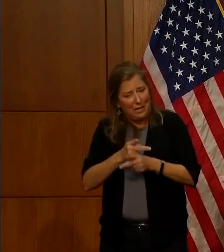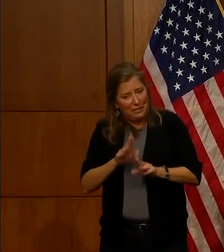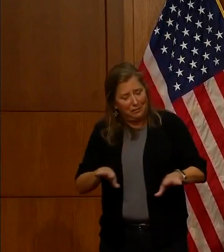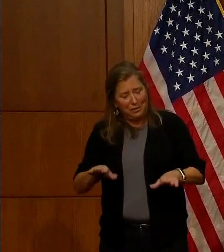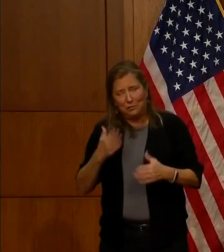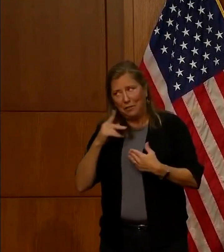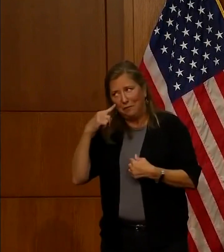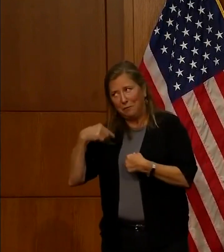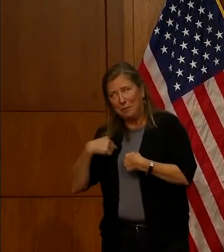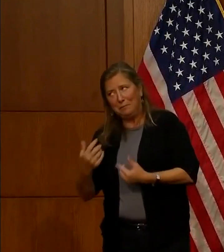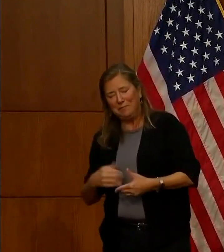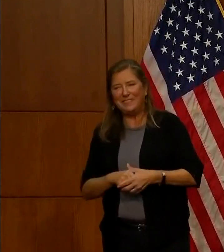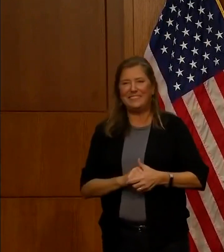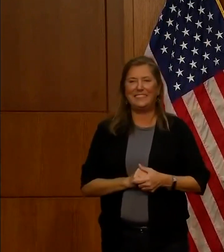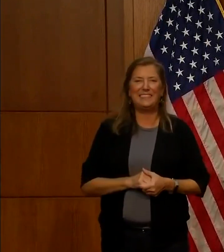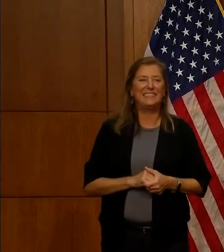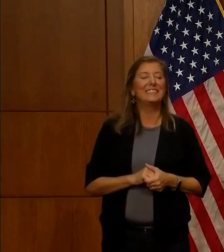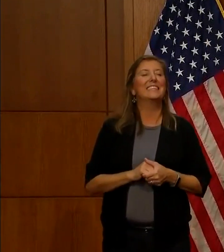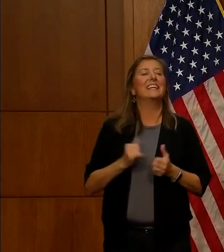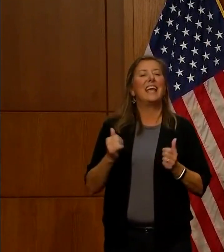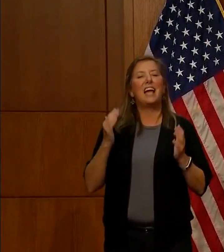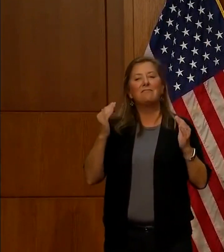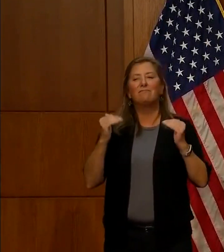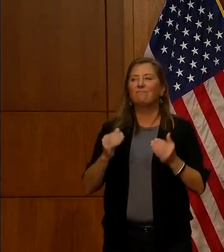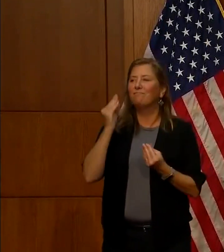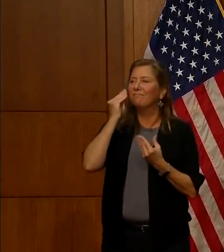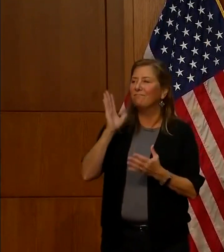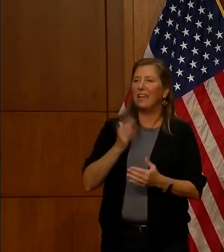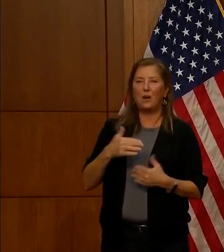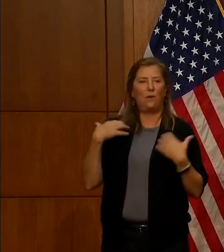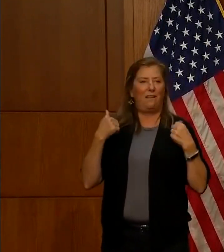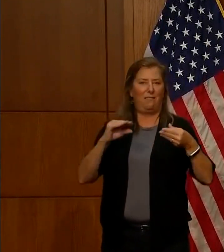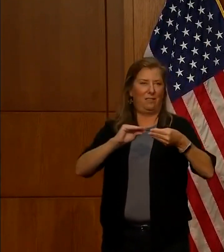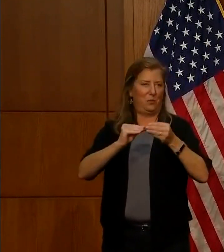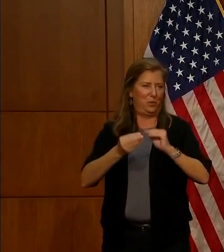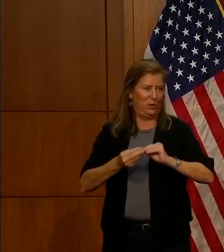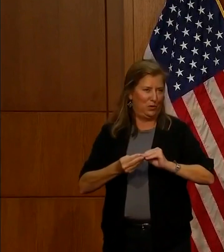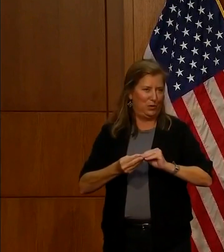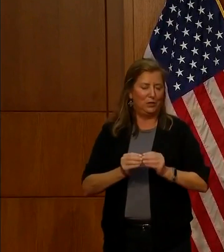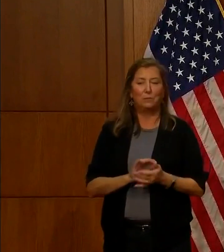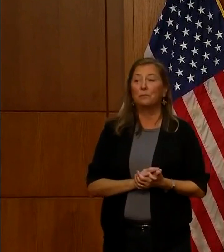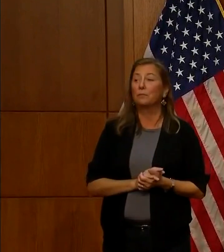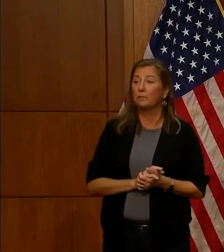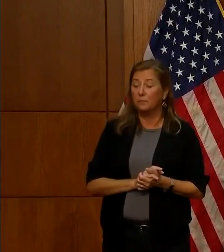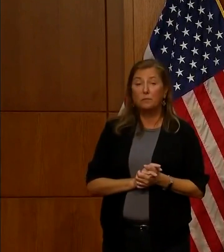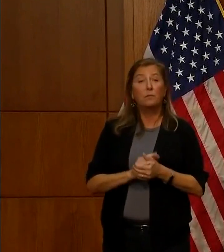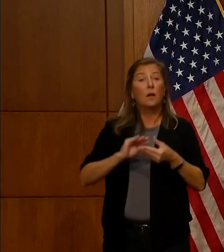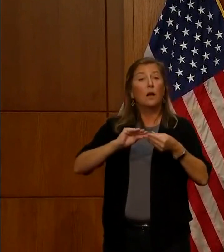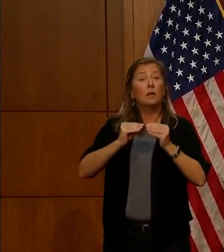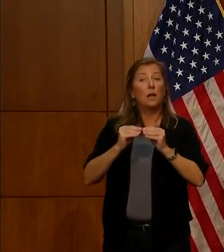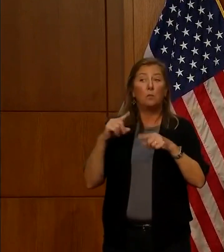THE PATIENCE OF. DANNY THANK YOU FOR THAT. NOW I'D LIKE TO